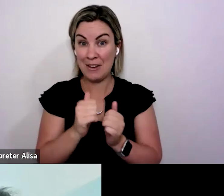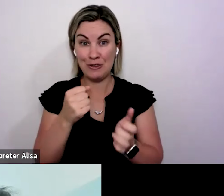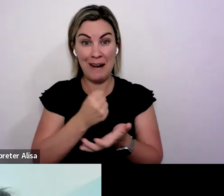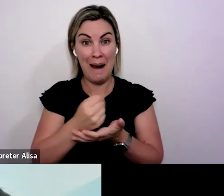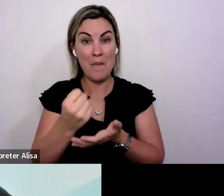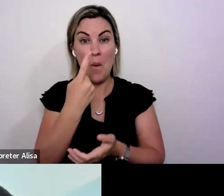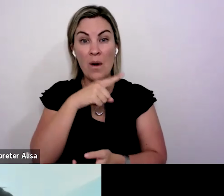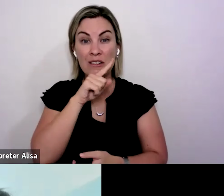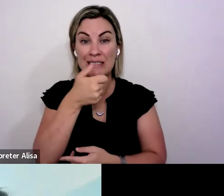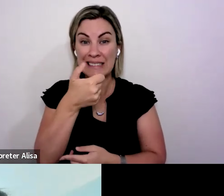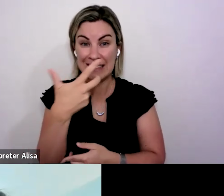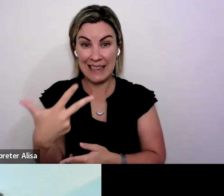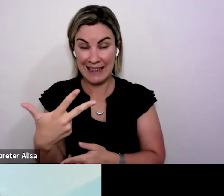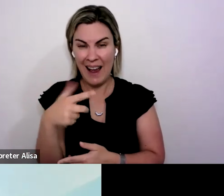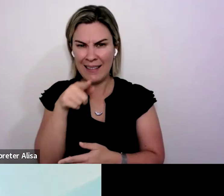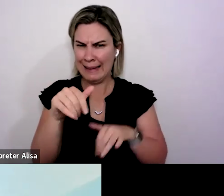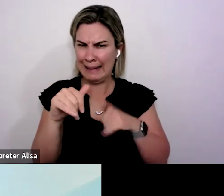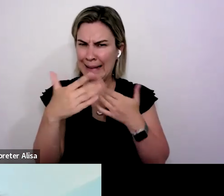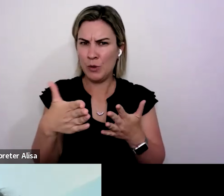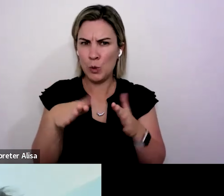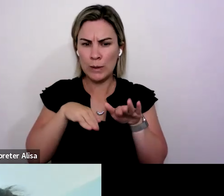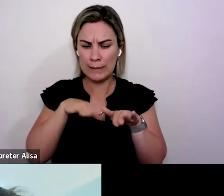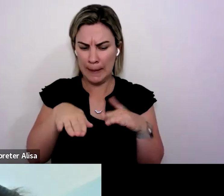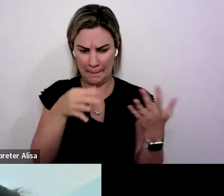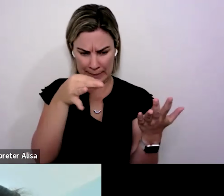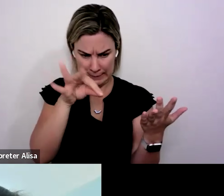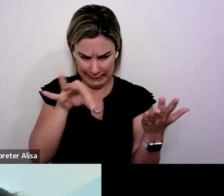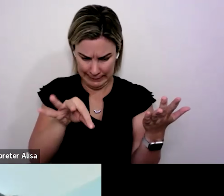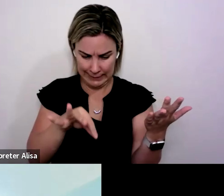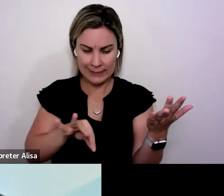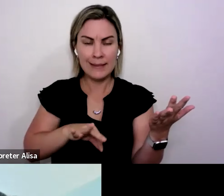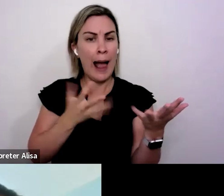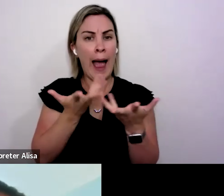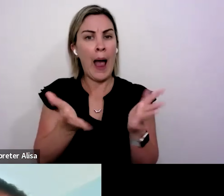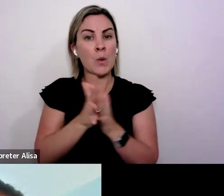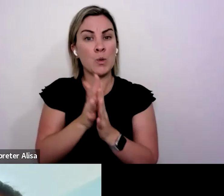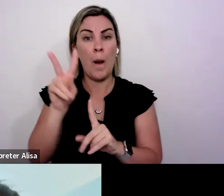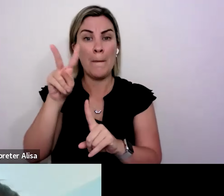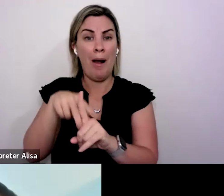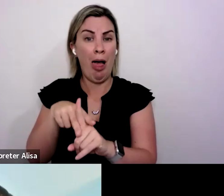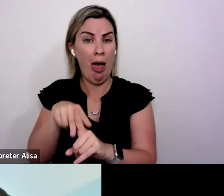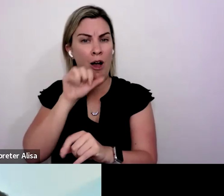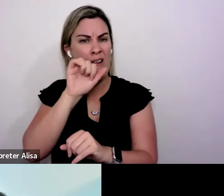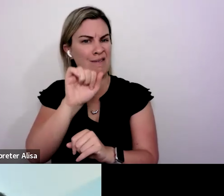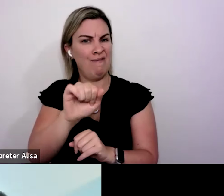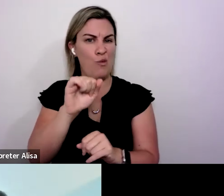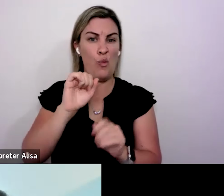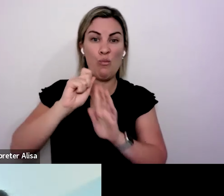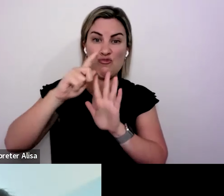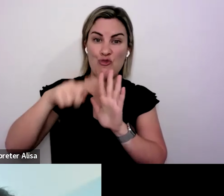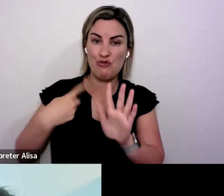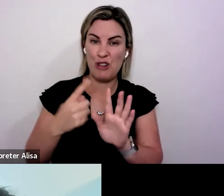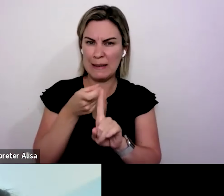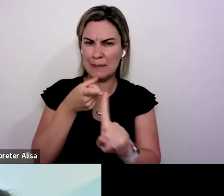process of how you do apply the Protocols to your project, or your work.